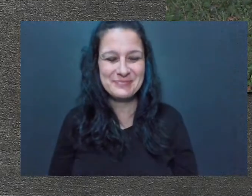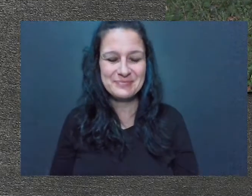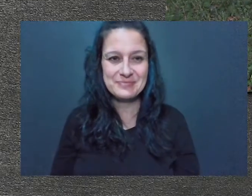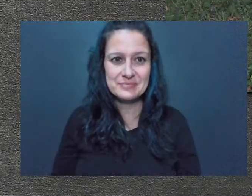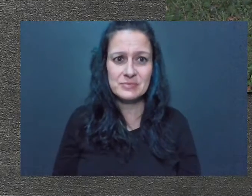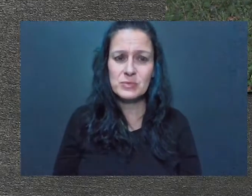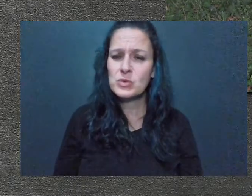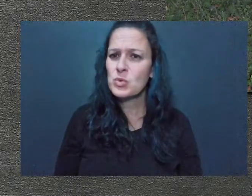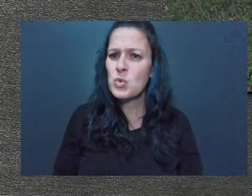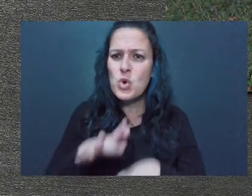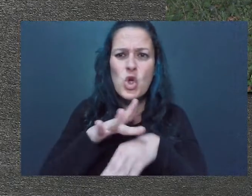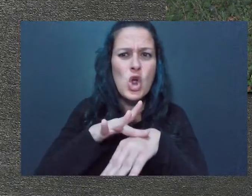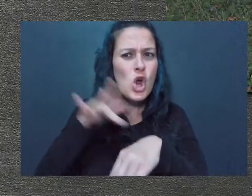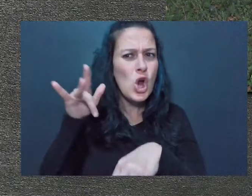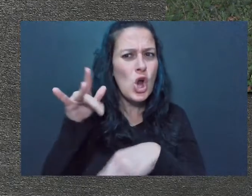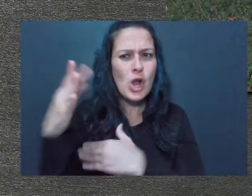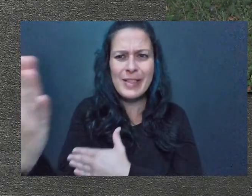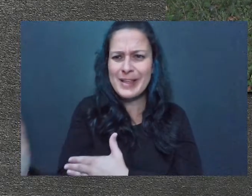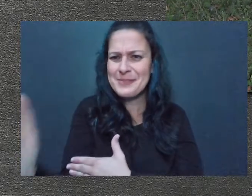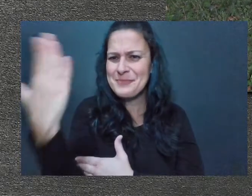and it's very early in the morning.